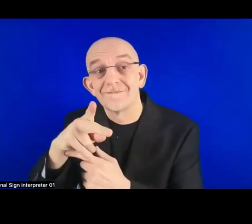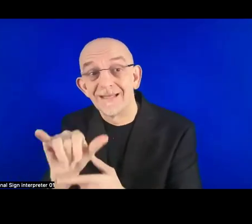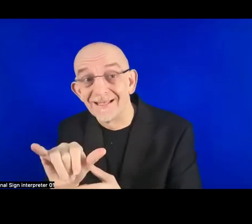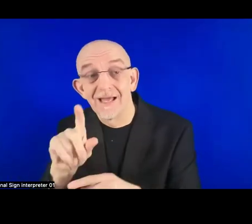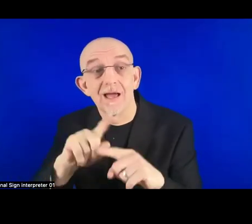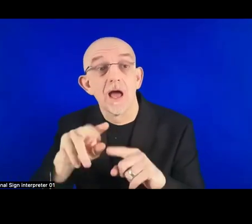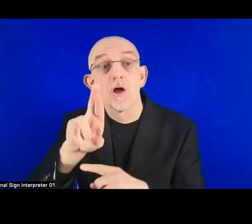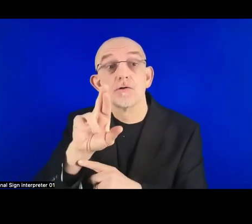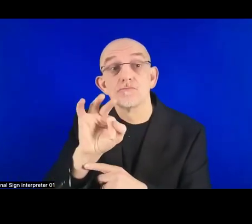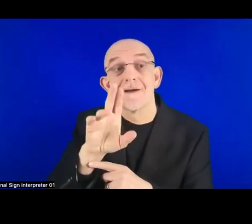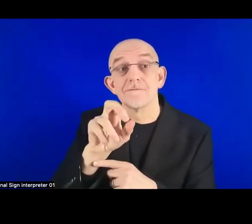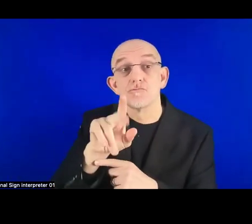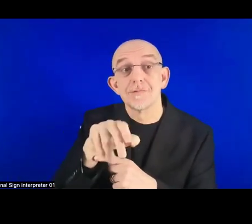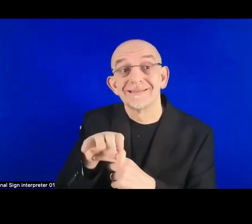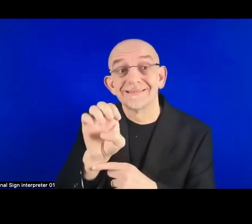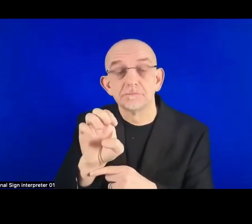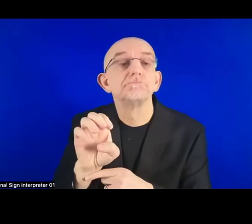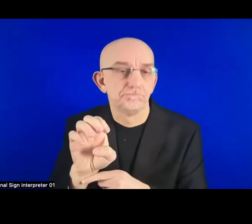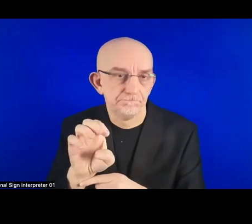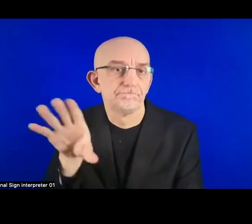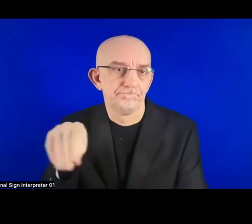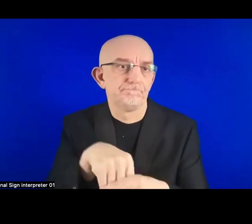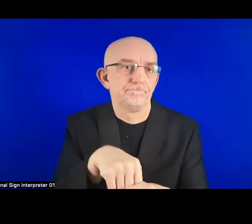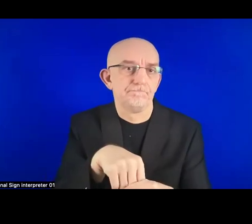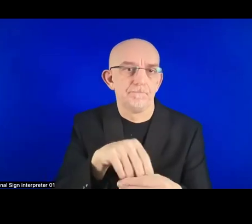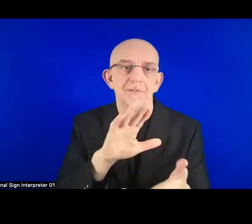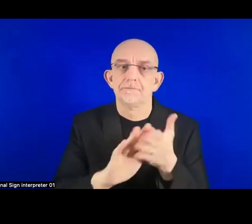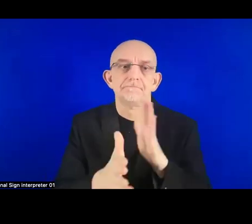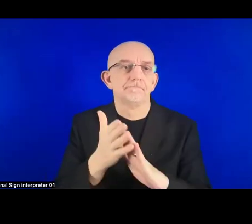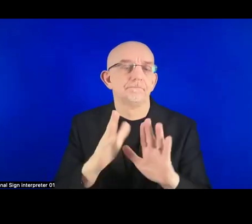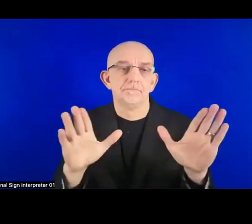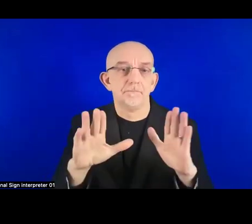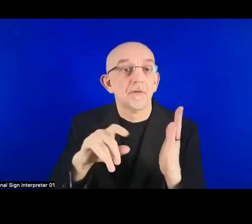you can, the footnote references can be a smaller sized font, around size nine or 10